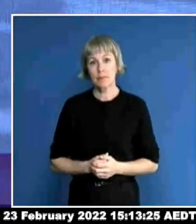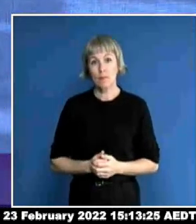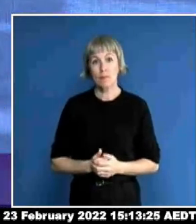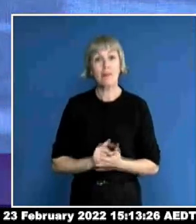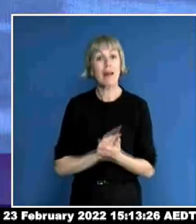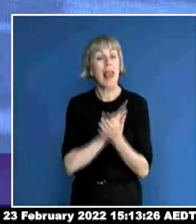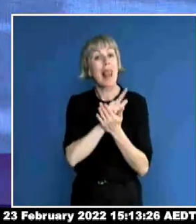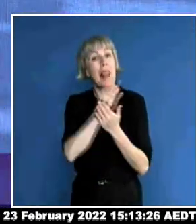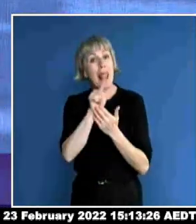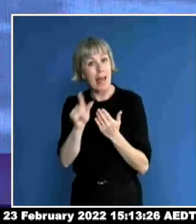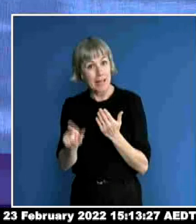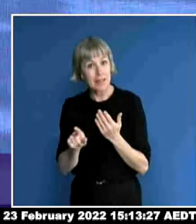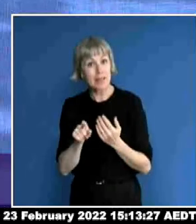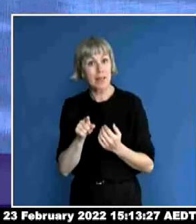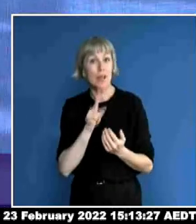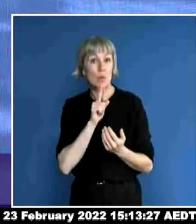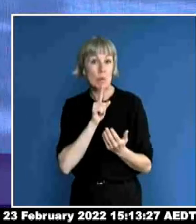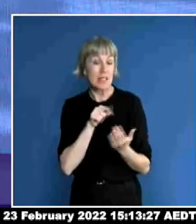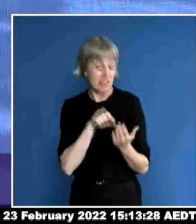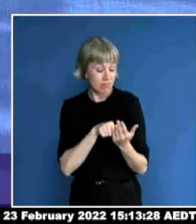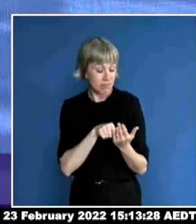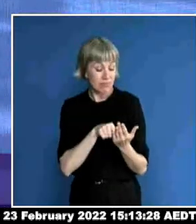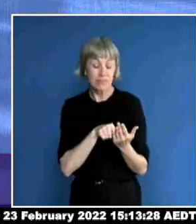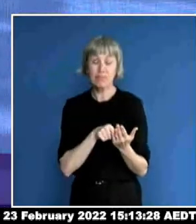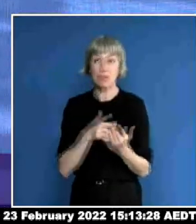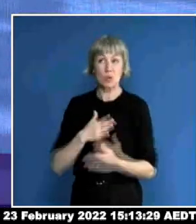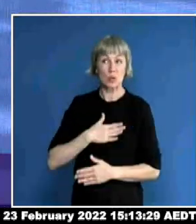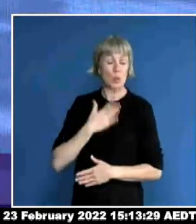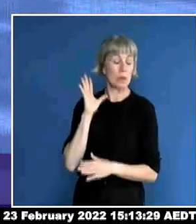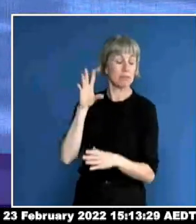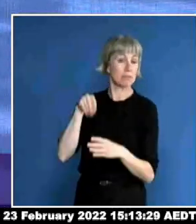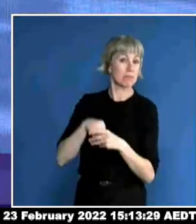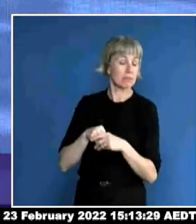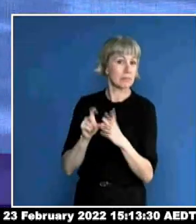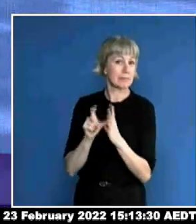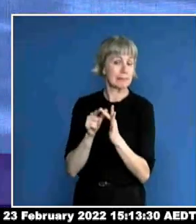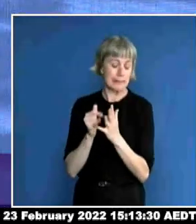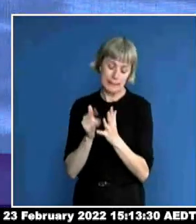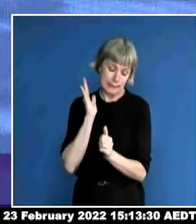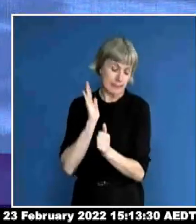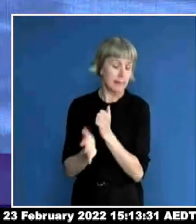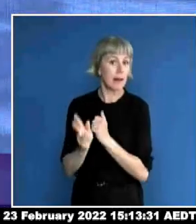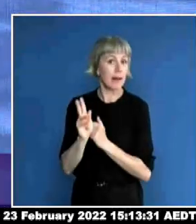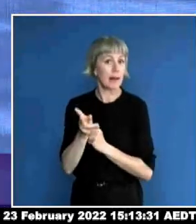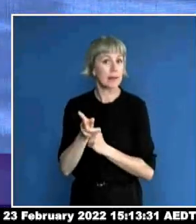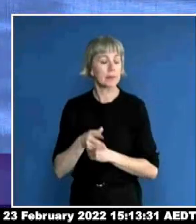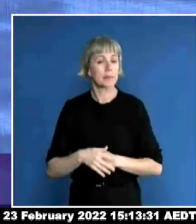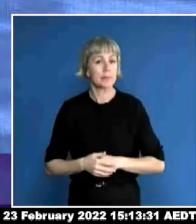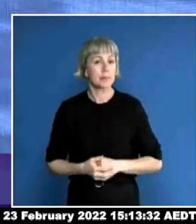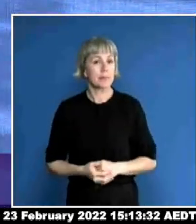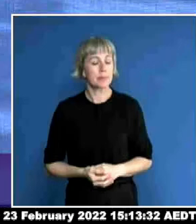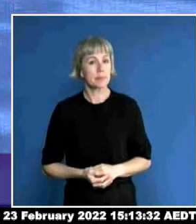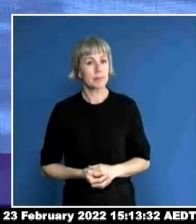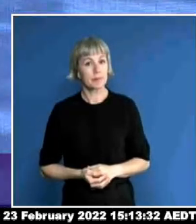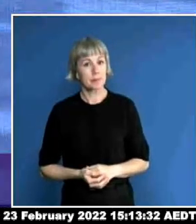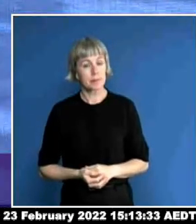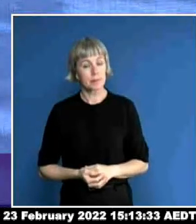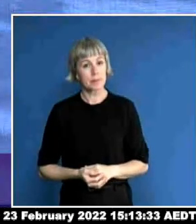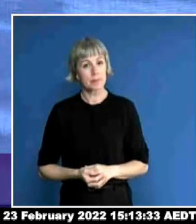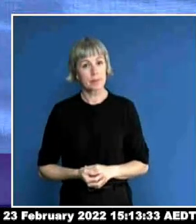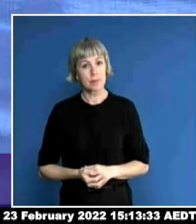You have said to the Royal Commission that your life and mental health is still affected